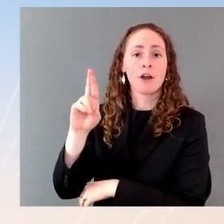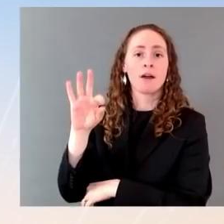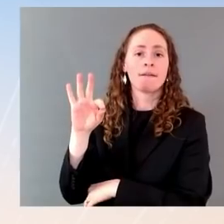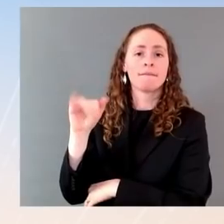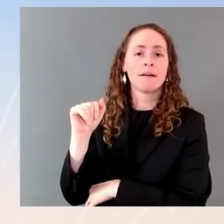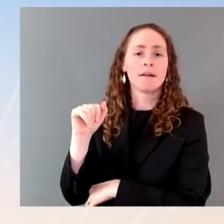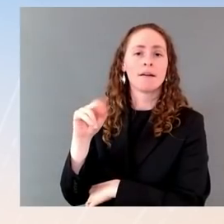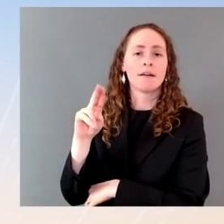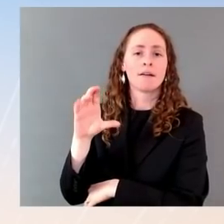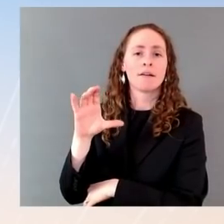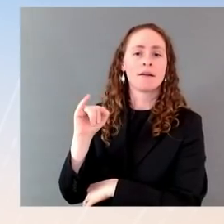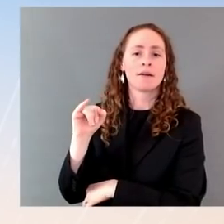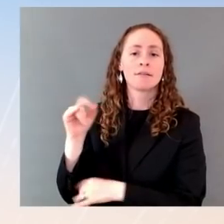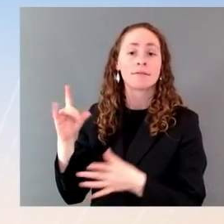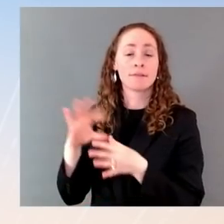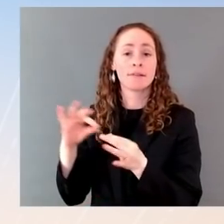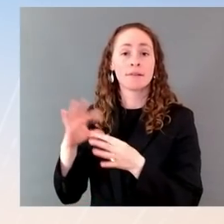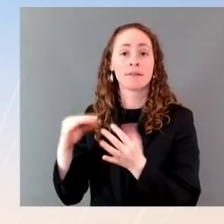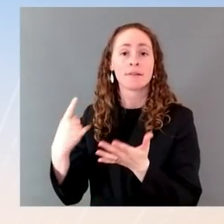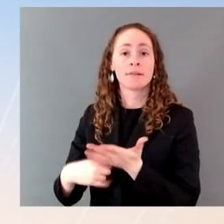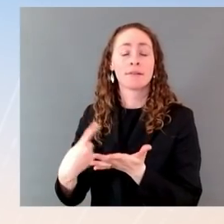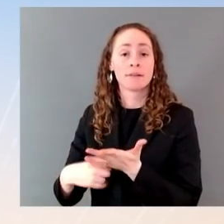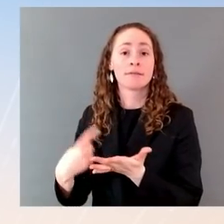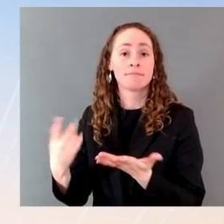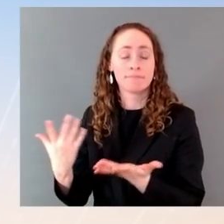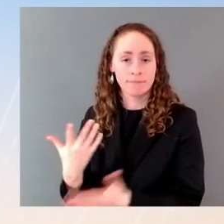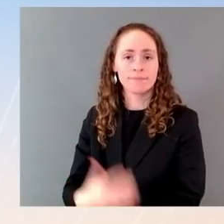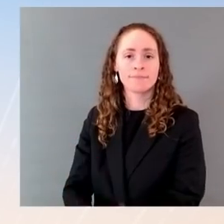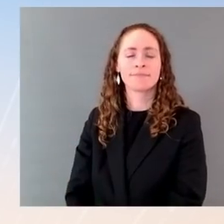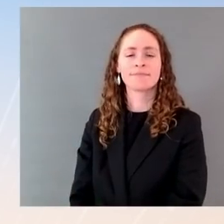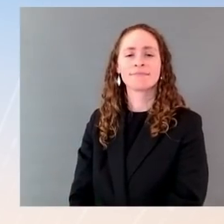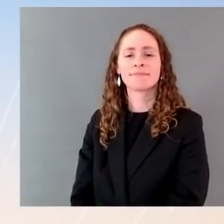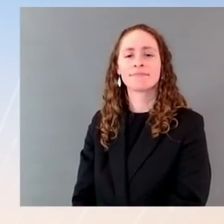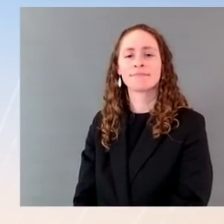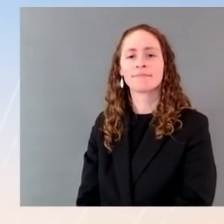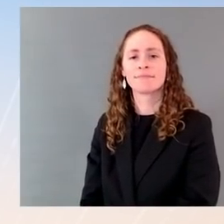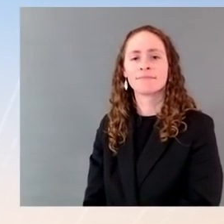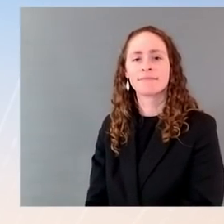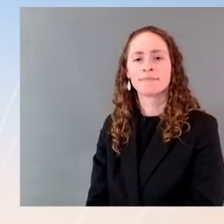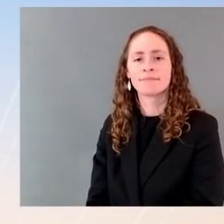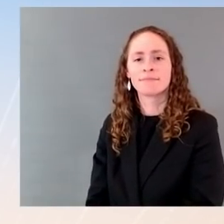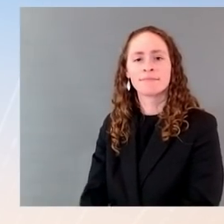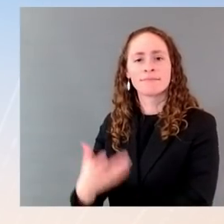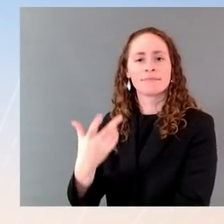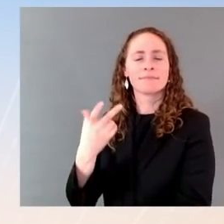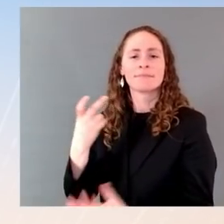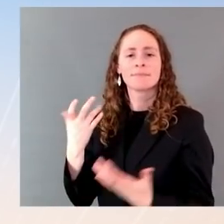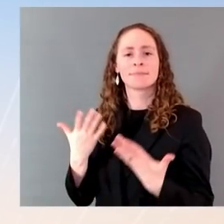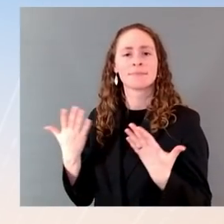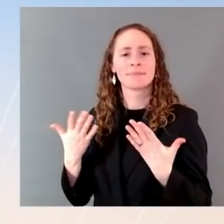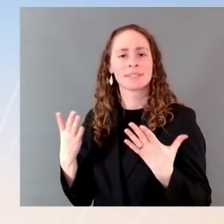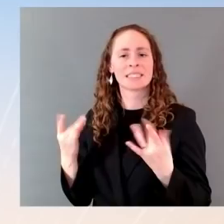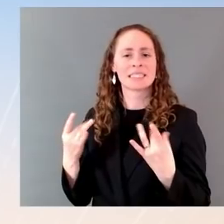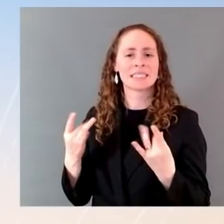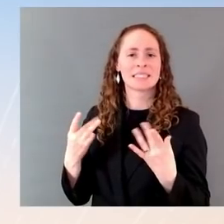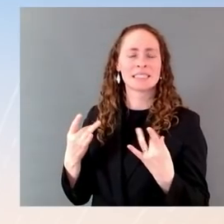And now it's boosters. What are you seeing from America? Is there a weariness, or are people responding to the call? Ms. Psaki: We've --